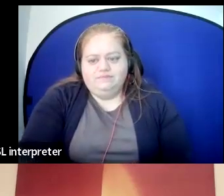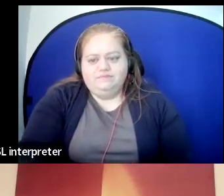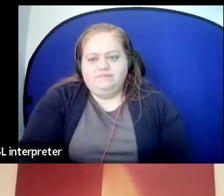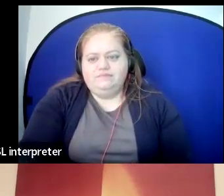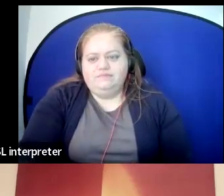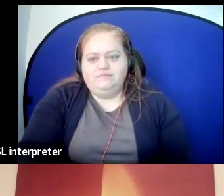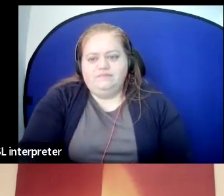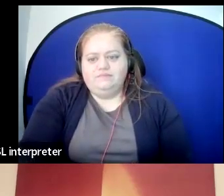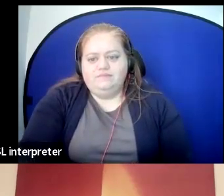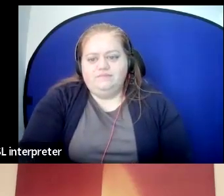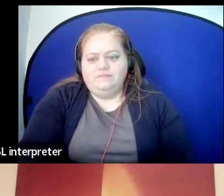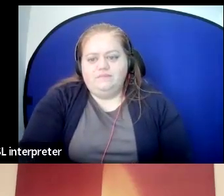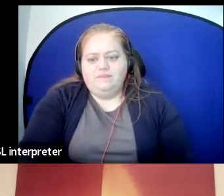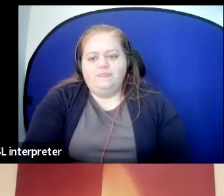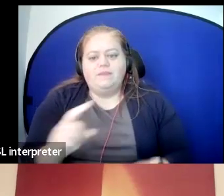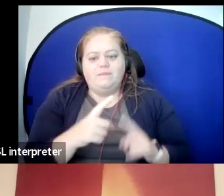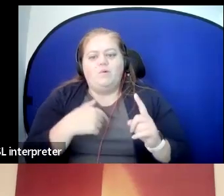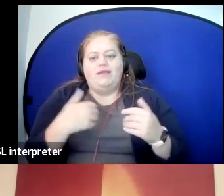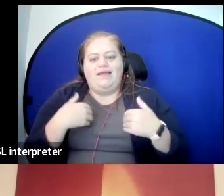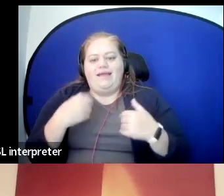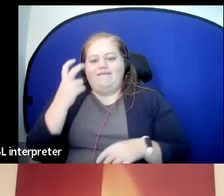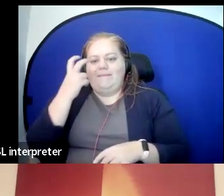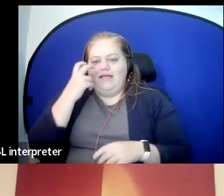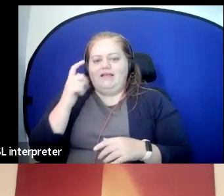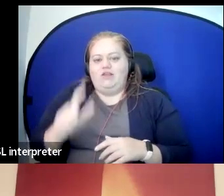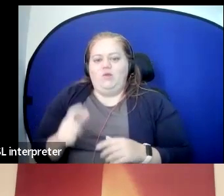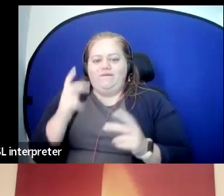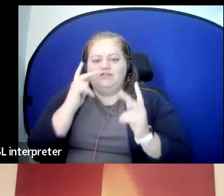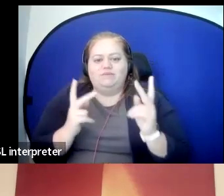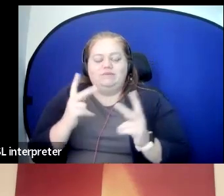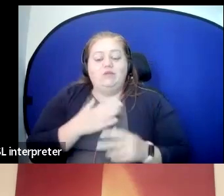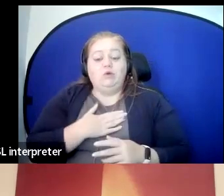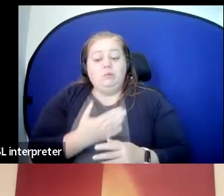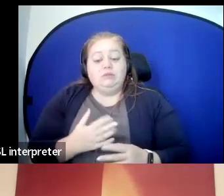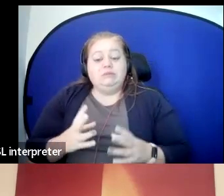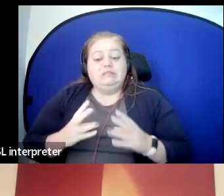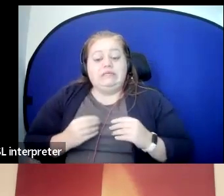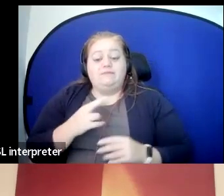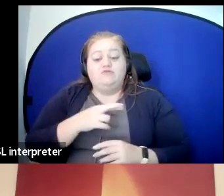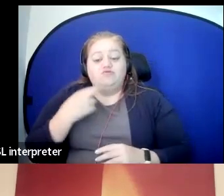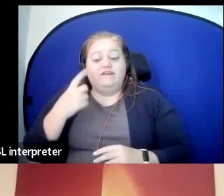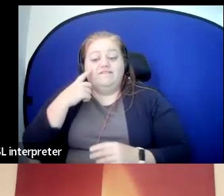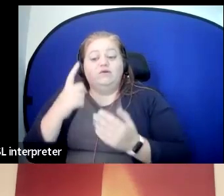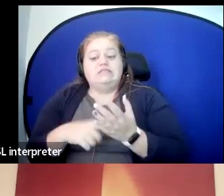that are willing to accept the risk of something being mistaken